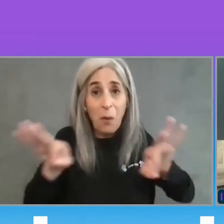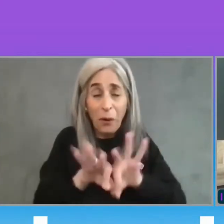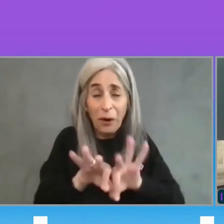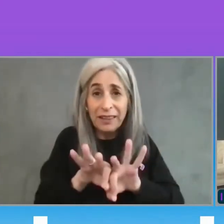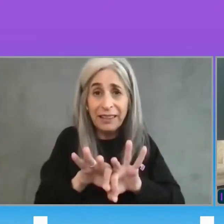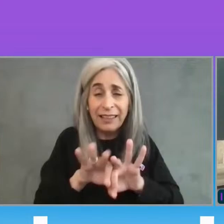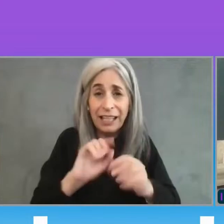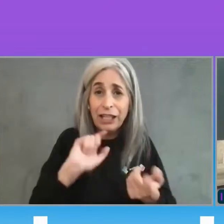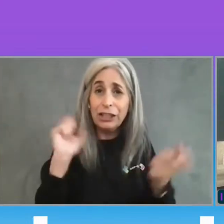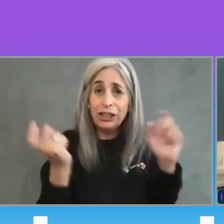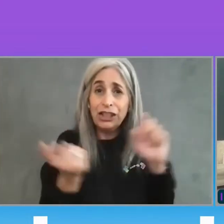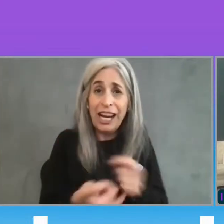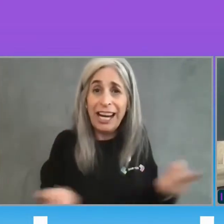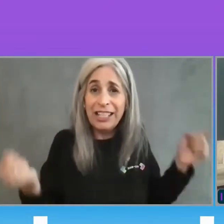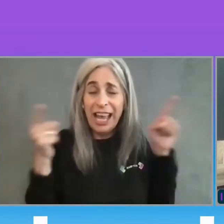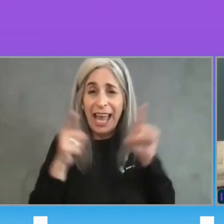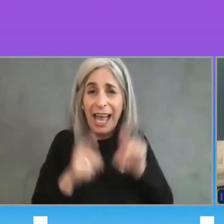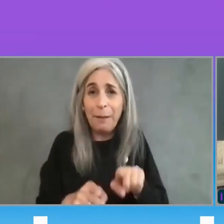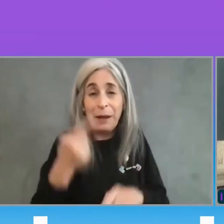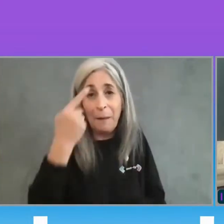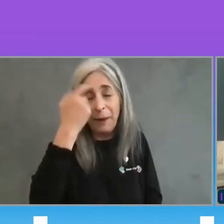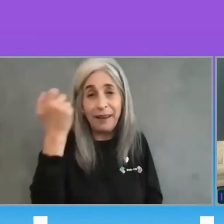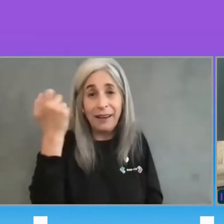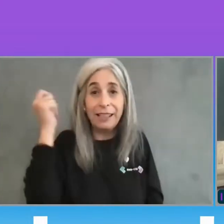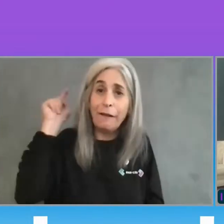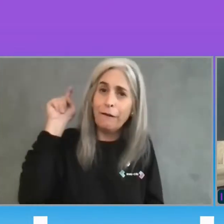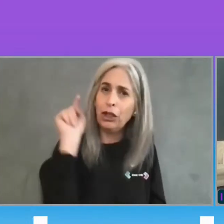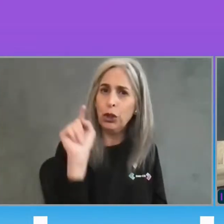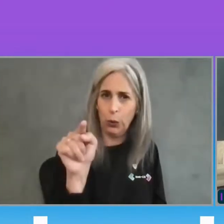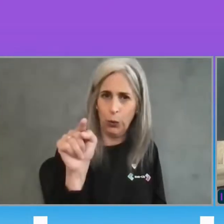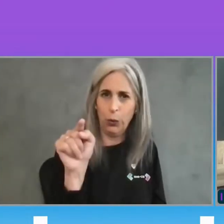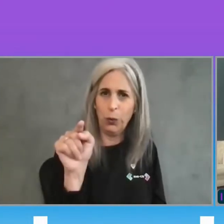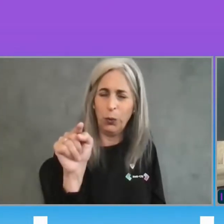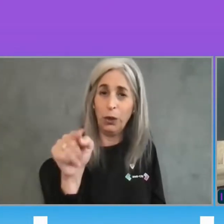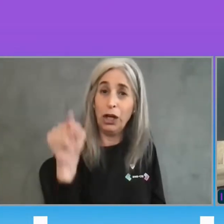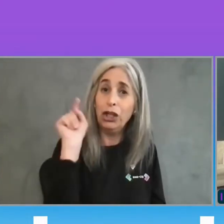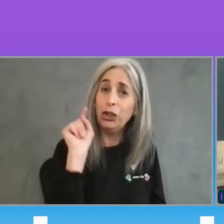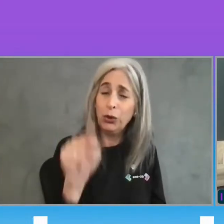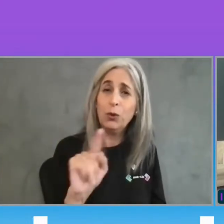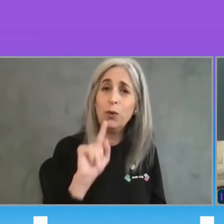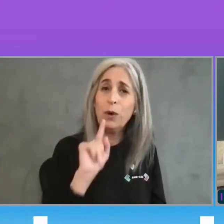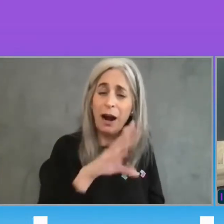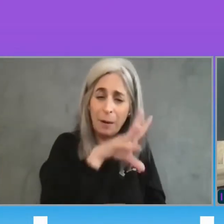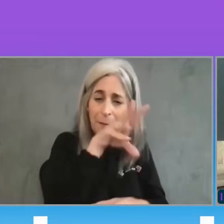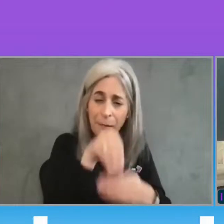importantly, change happens